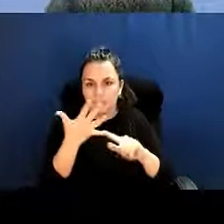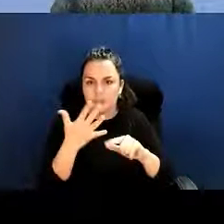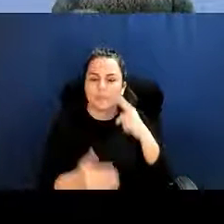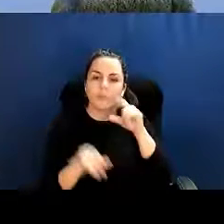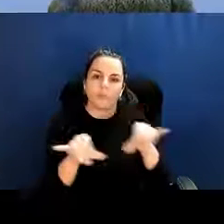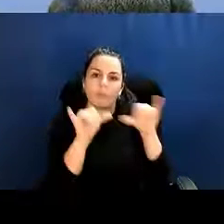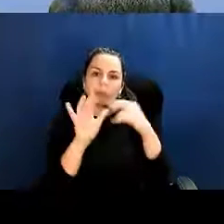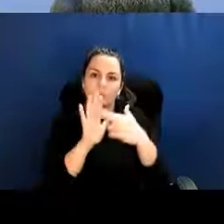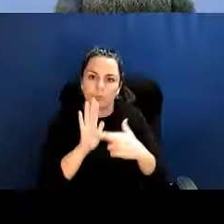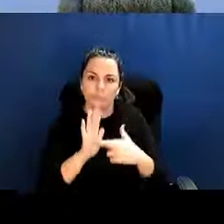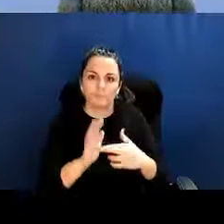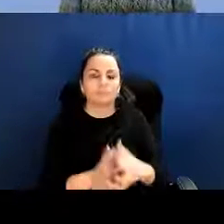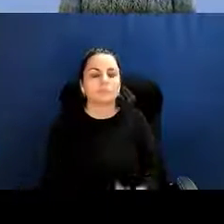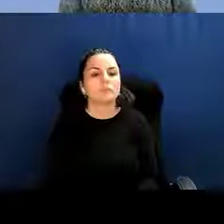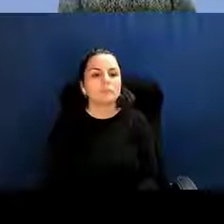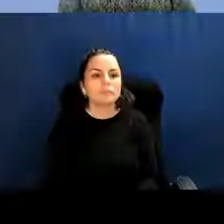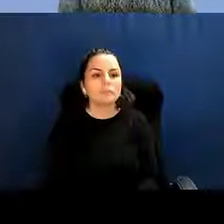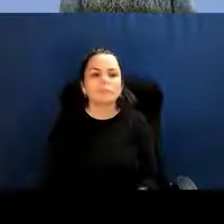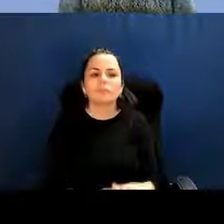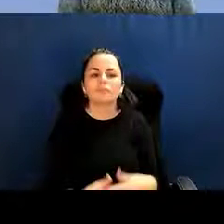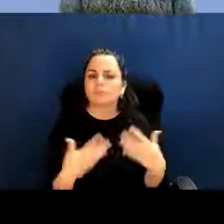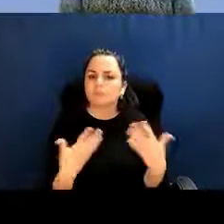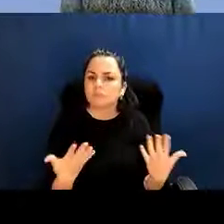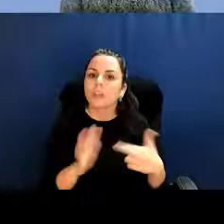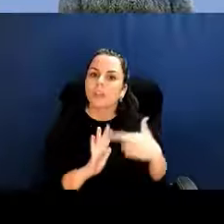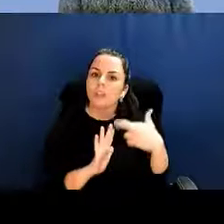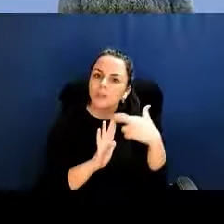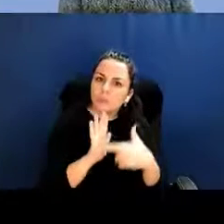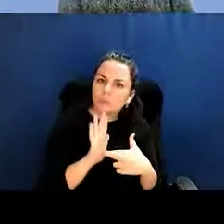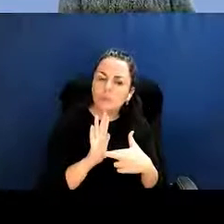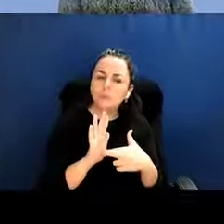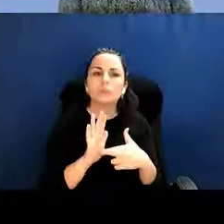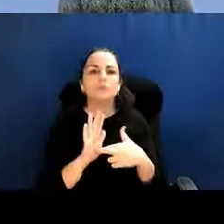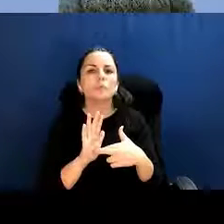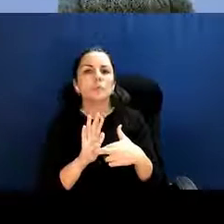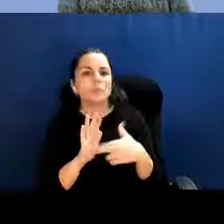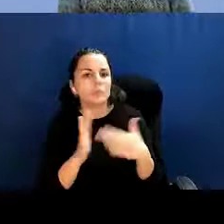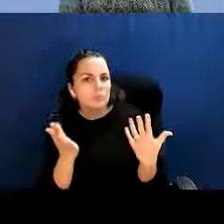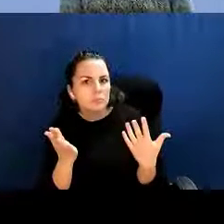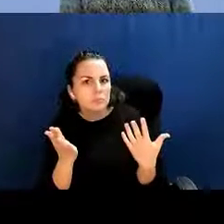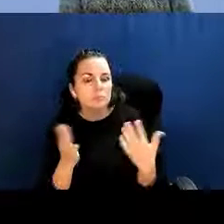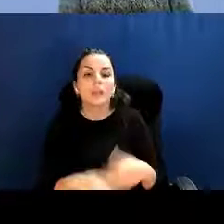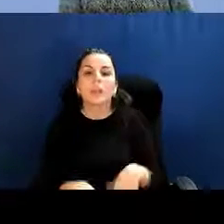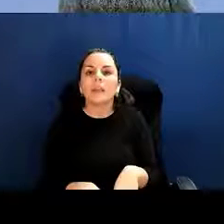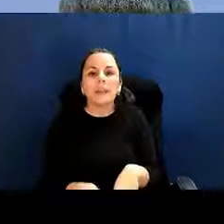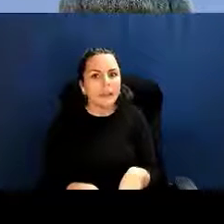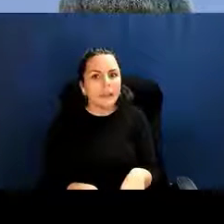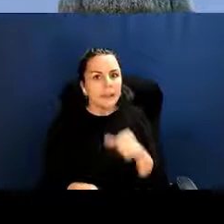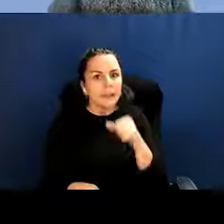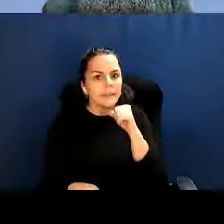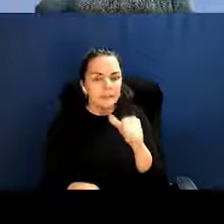So the requirements and the regulations, they did not come about for no reasons.